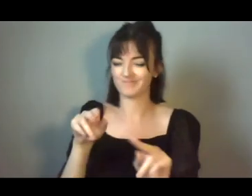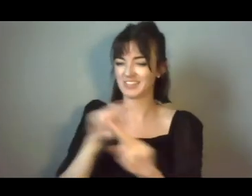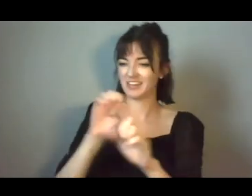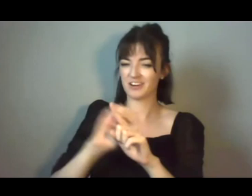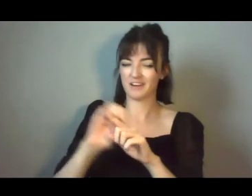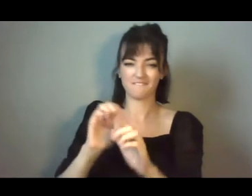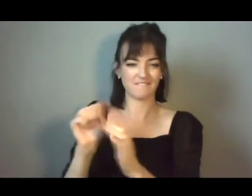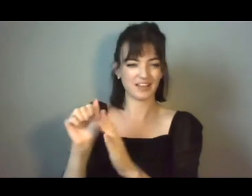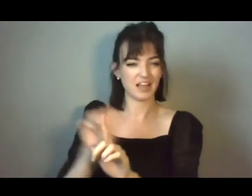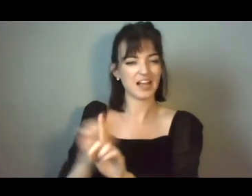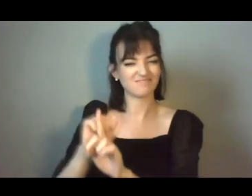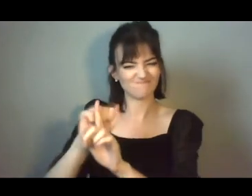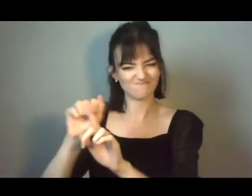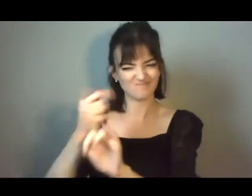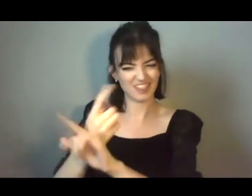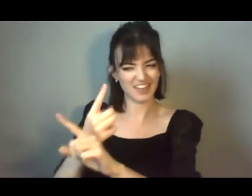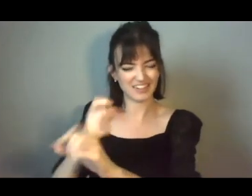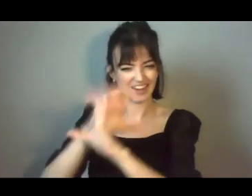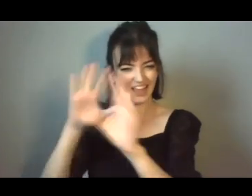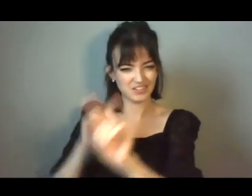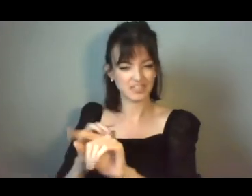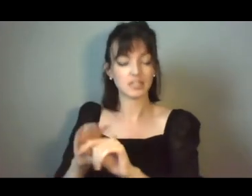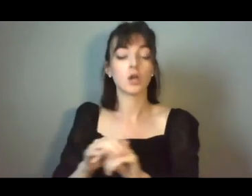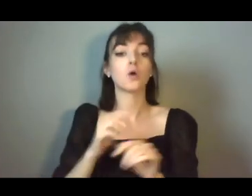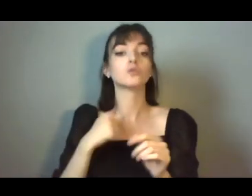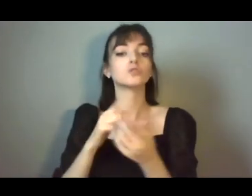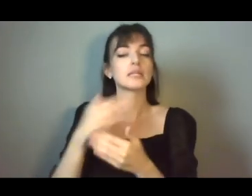of transitional phase over the next few years, that we might have to have a look at that and